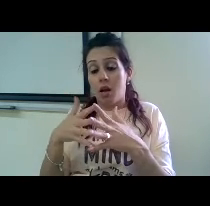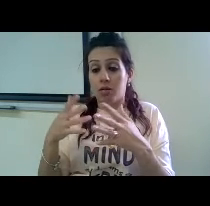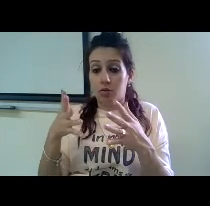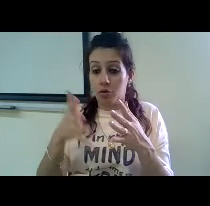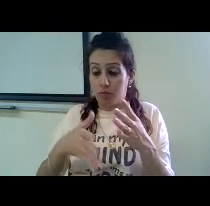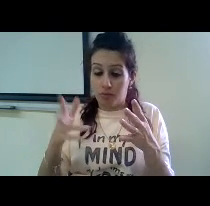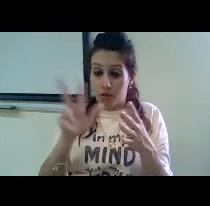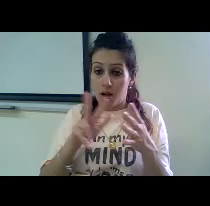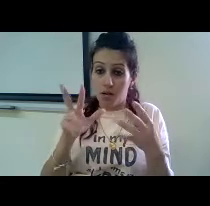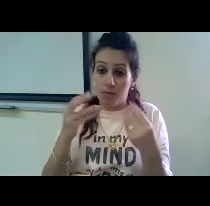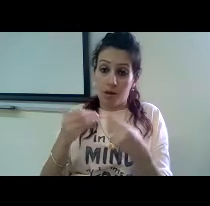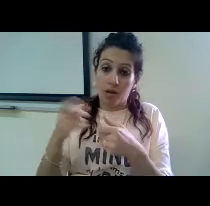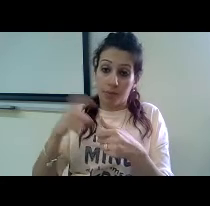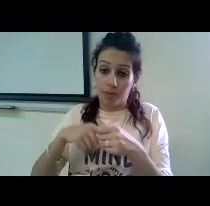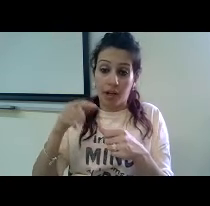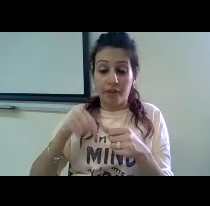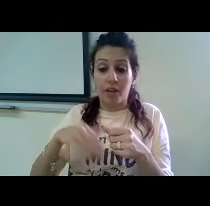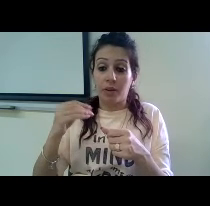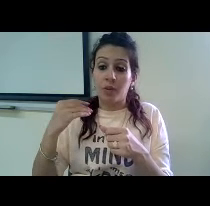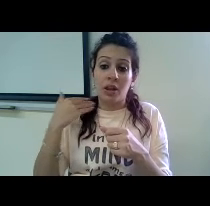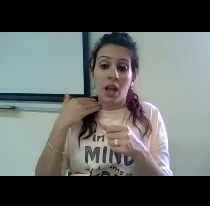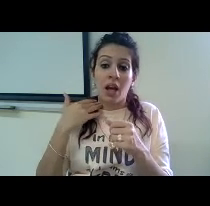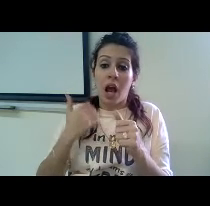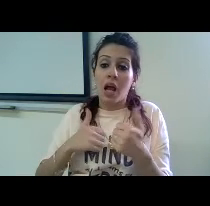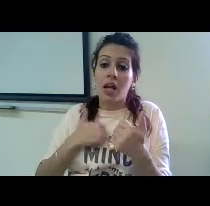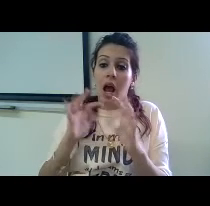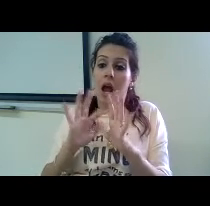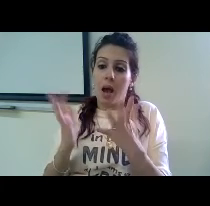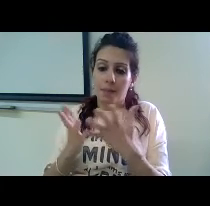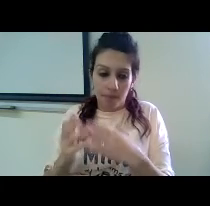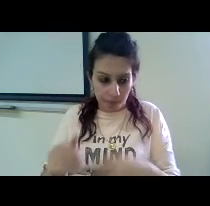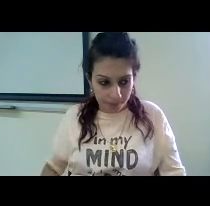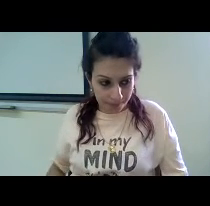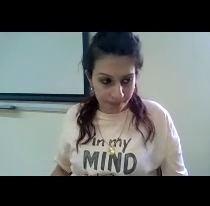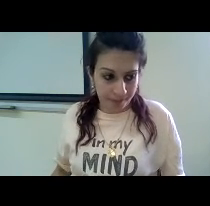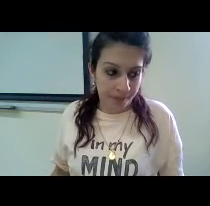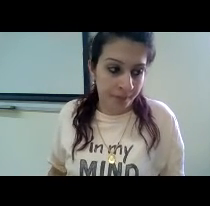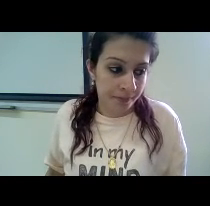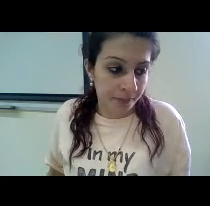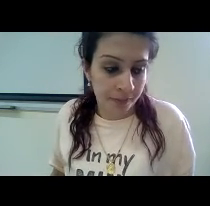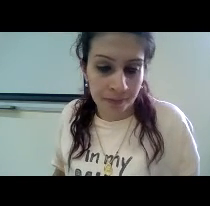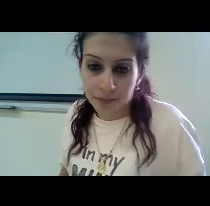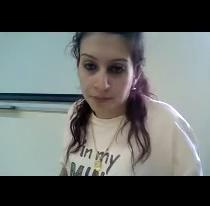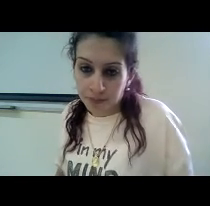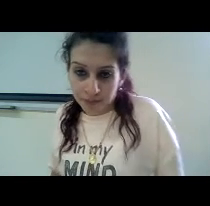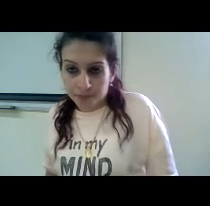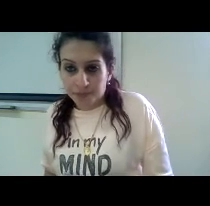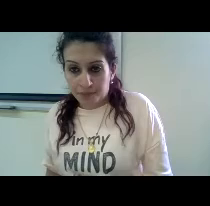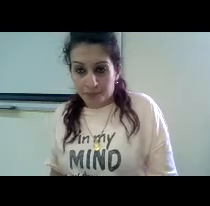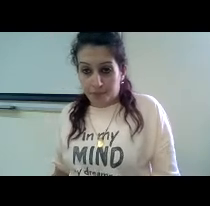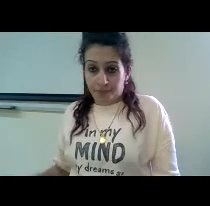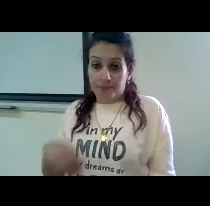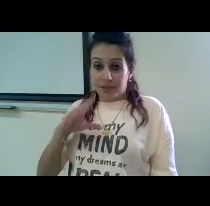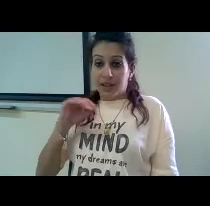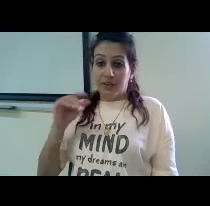So one thing to be noted that I put the relationship on the bottom because